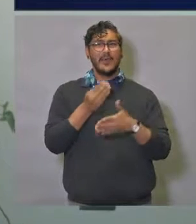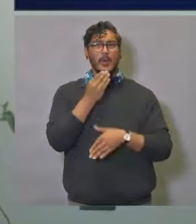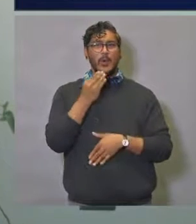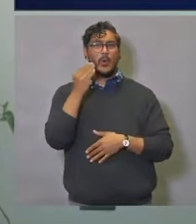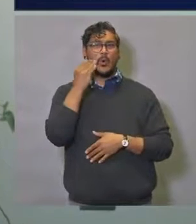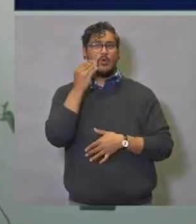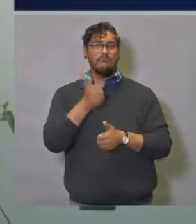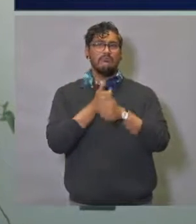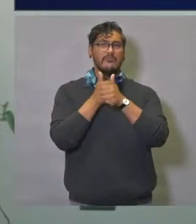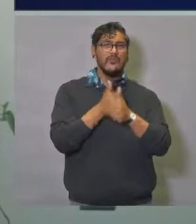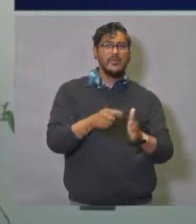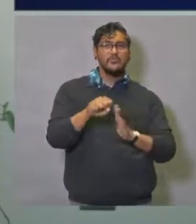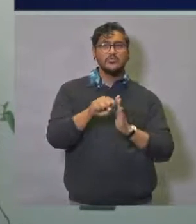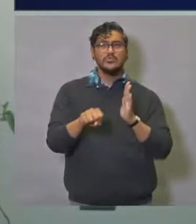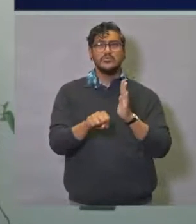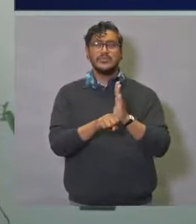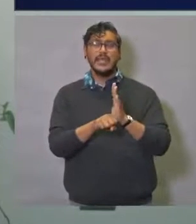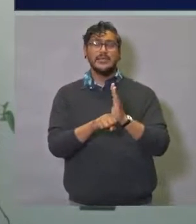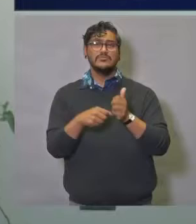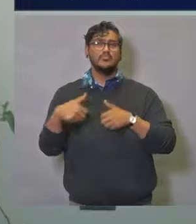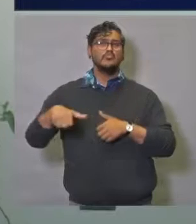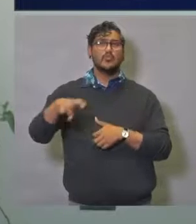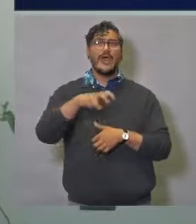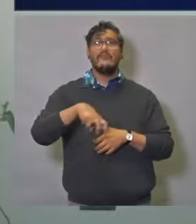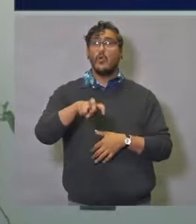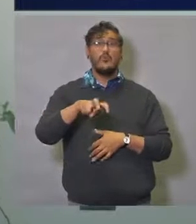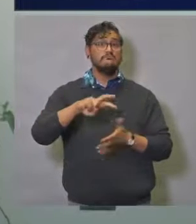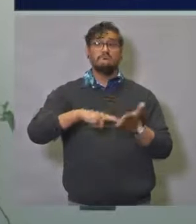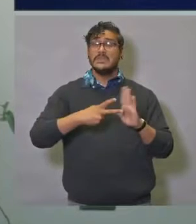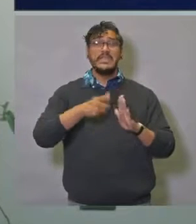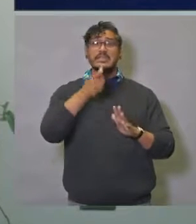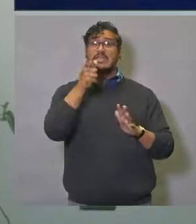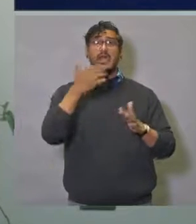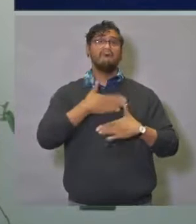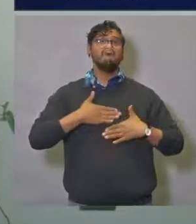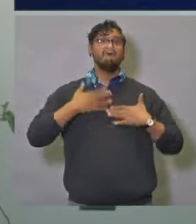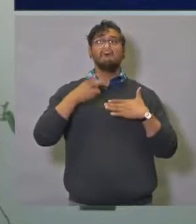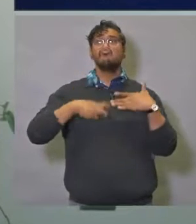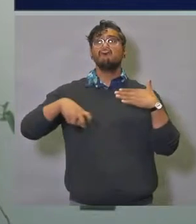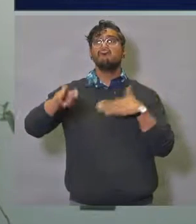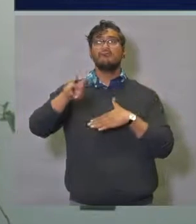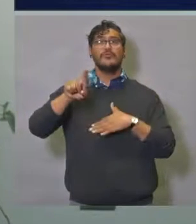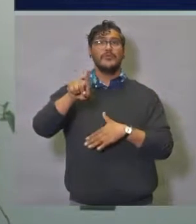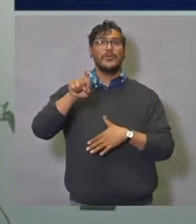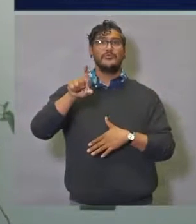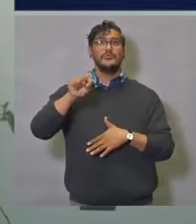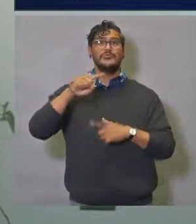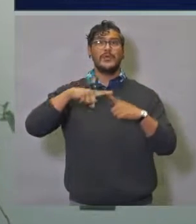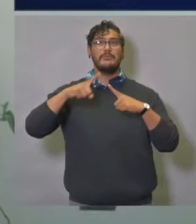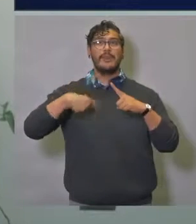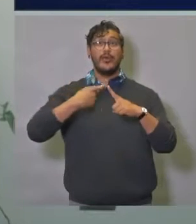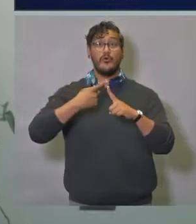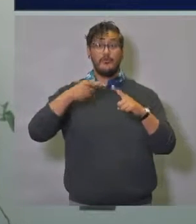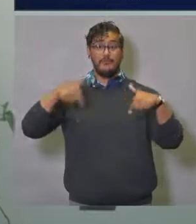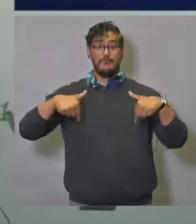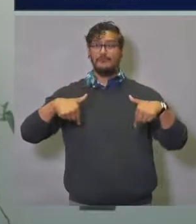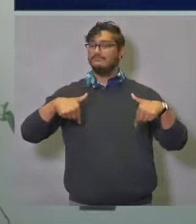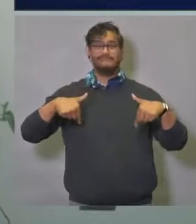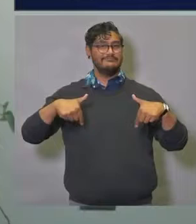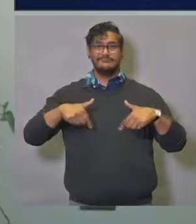ADHERE TO THE STATE TRAVEL ADVISORY.